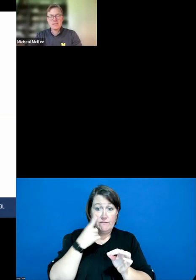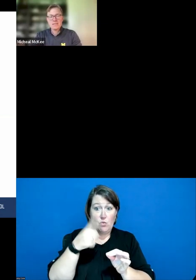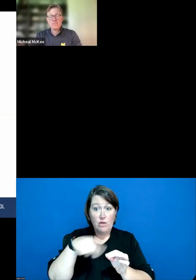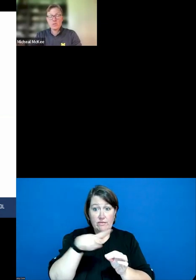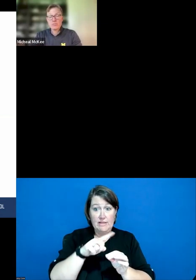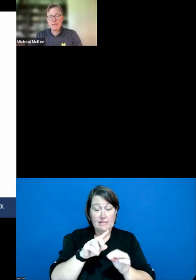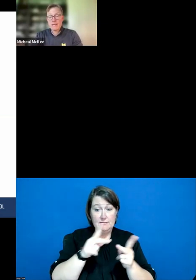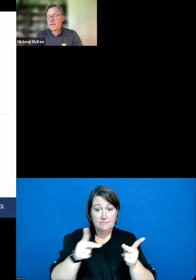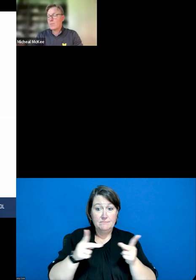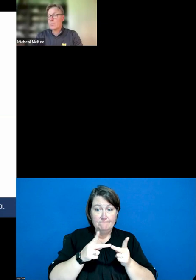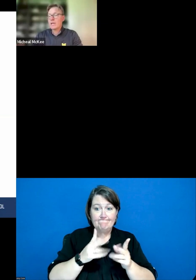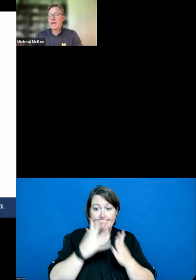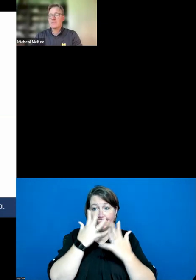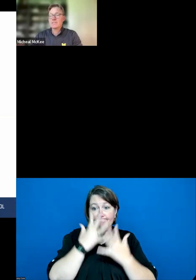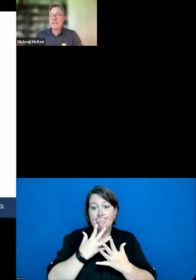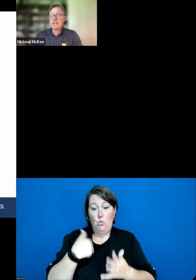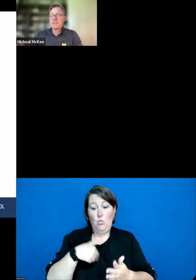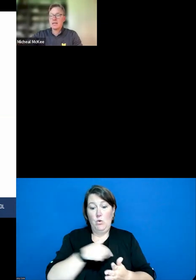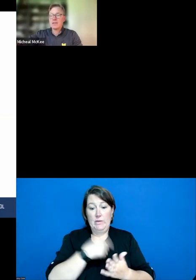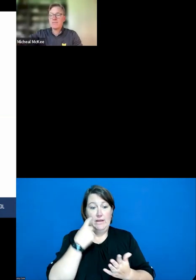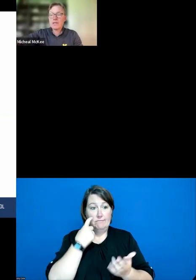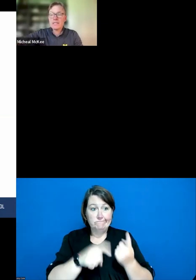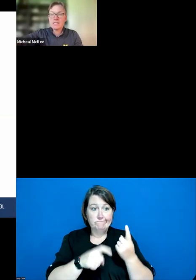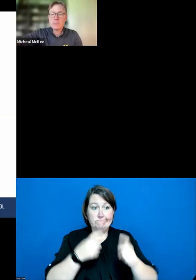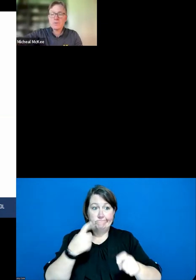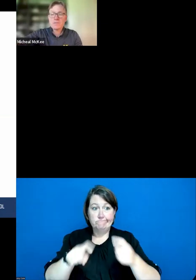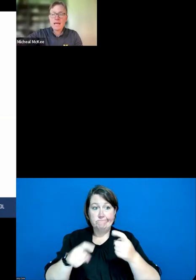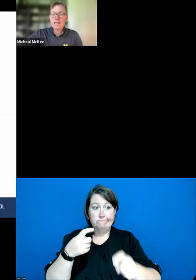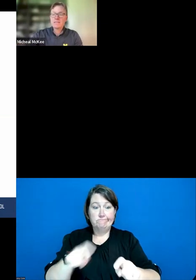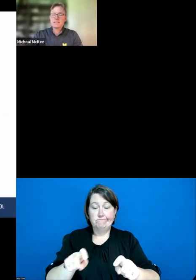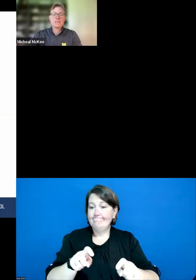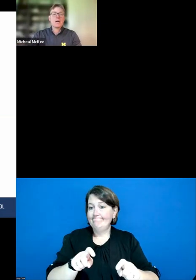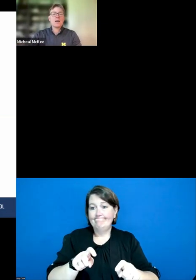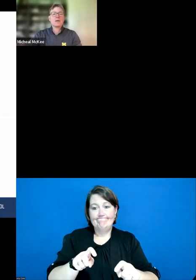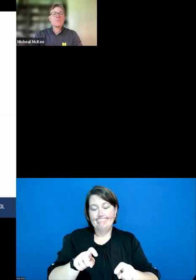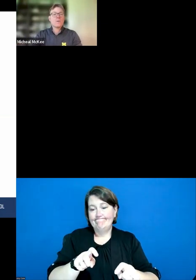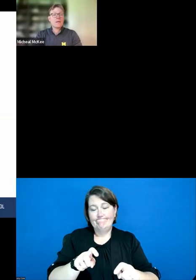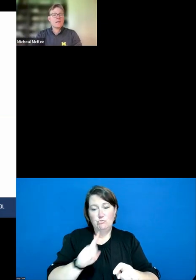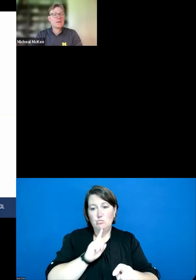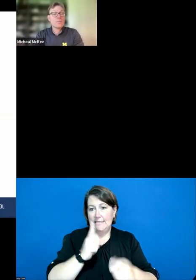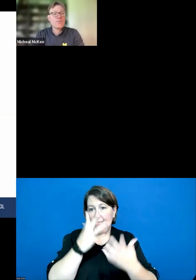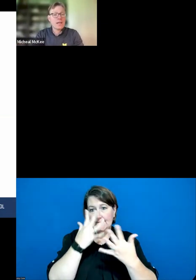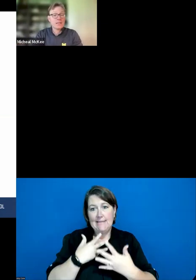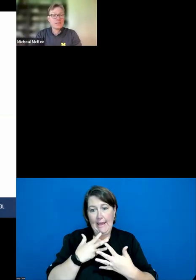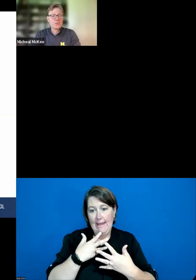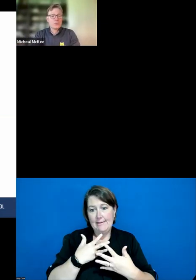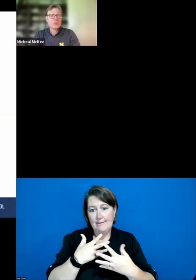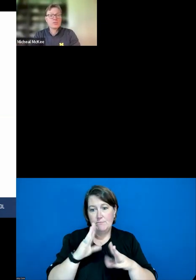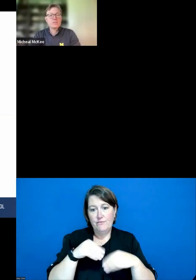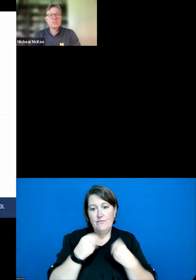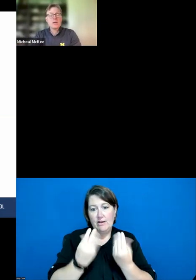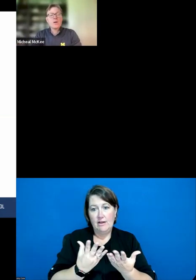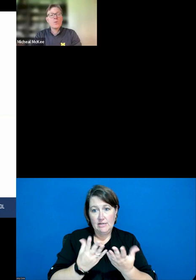Unfortunately, what we have seen is very dismal settings in providing interpreters,